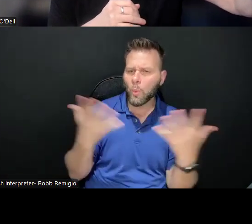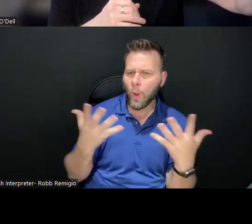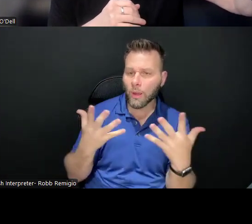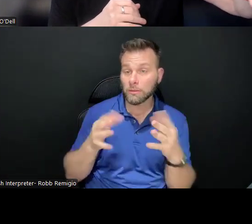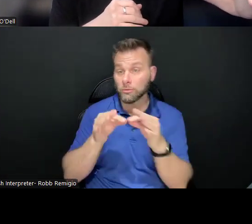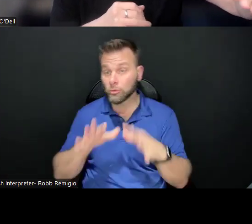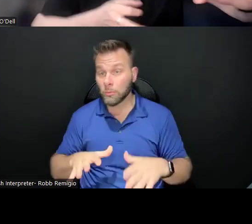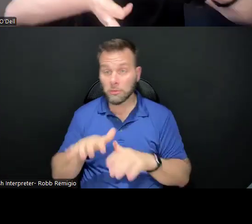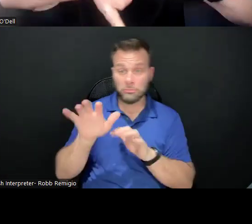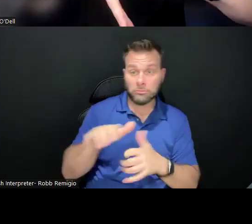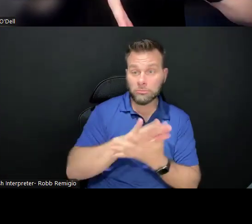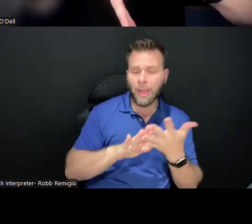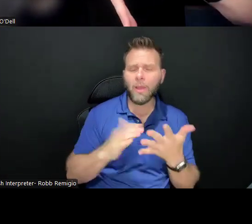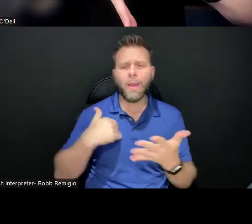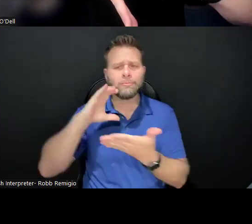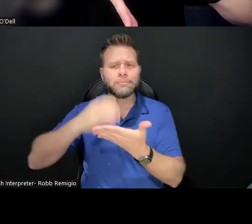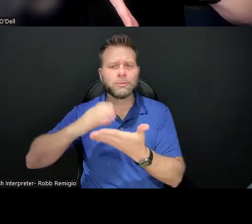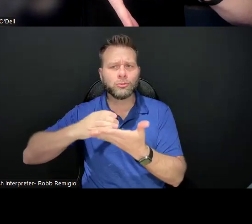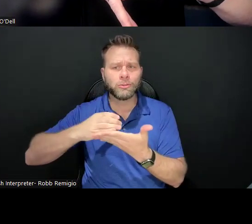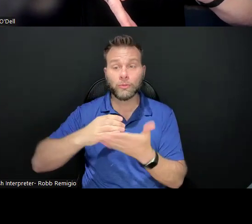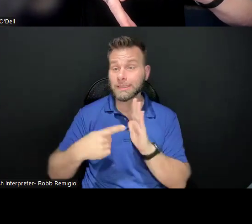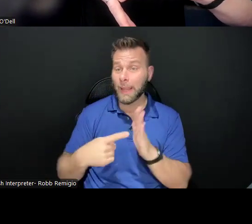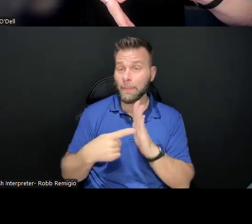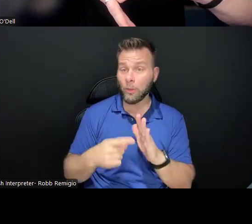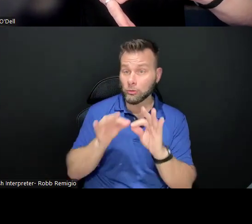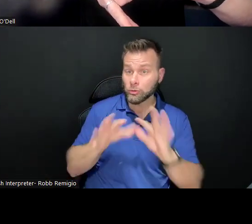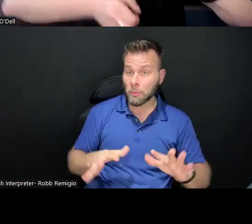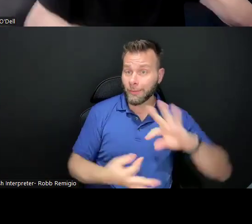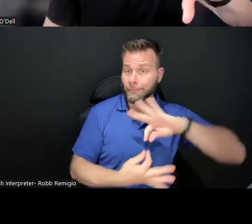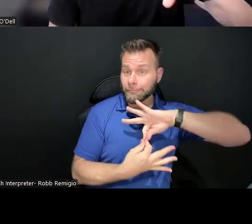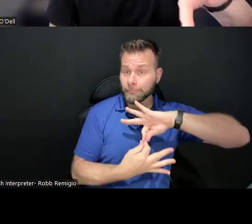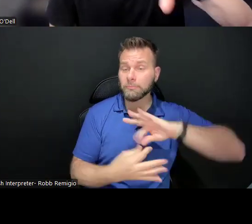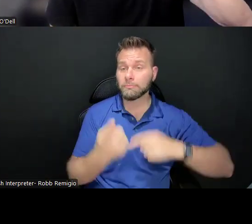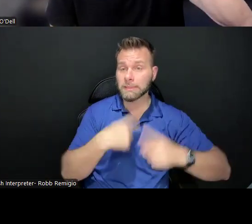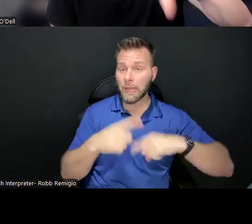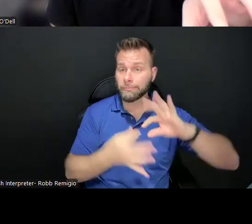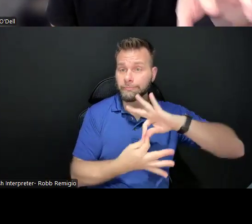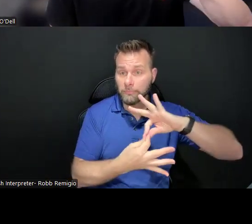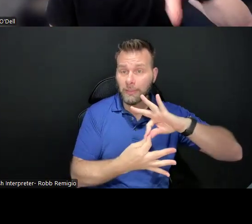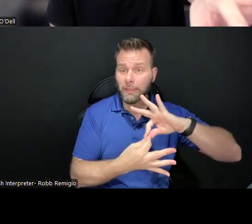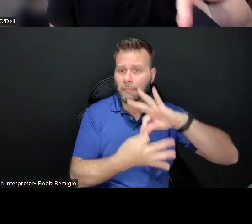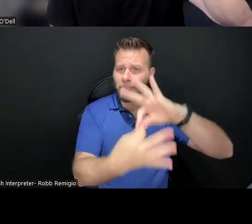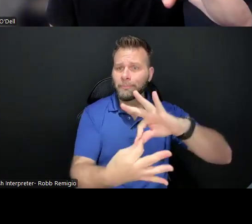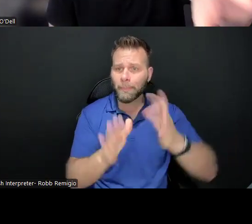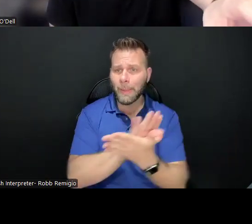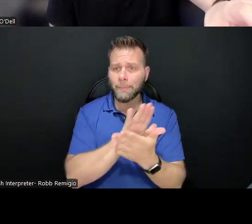we providing already You use the icons for that. If you have this icon for interpreters, put that icon for